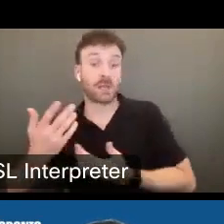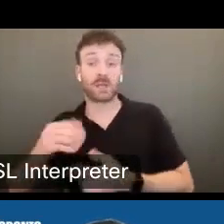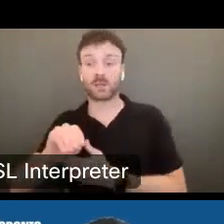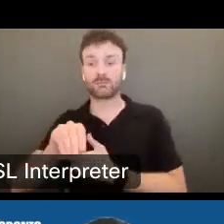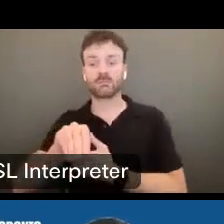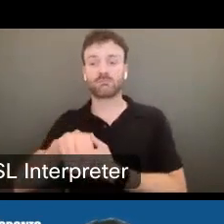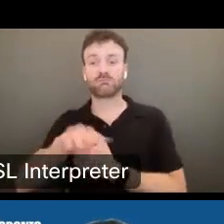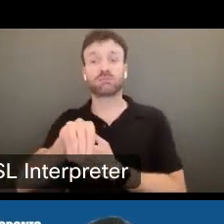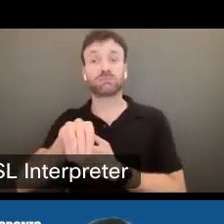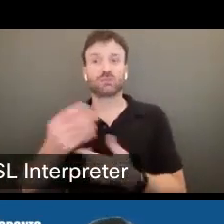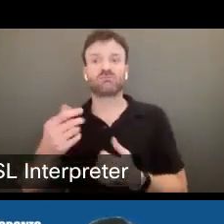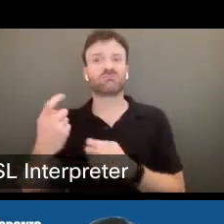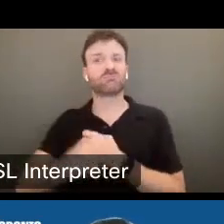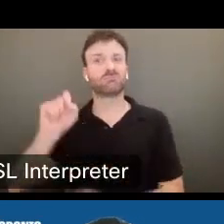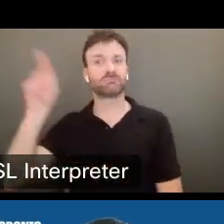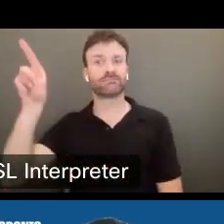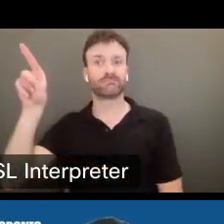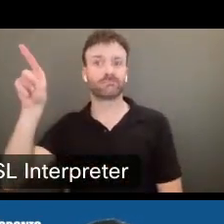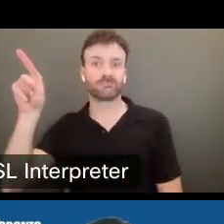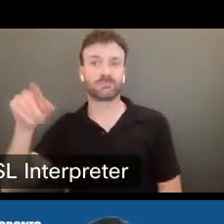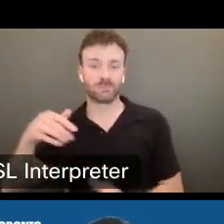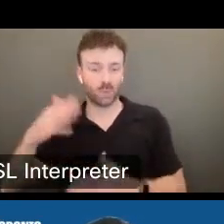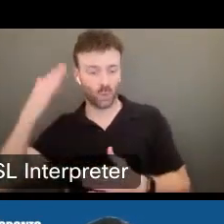report things right there on the spot onsite.